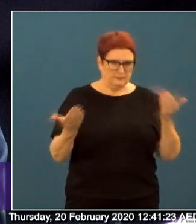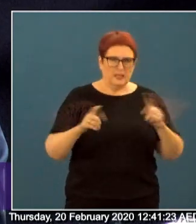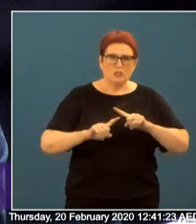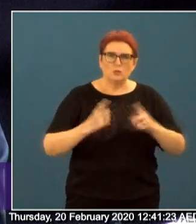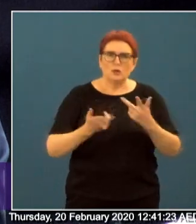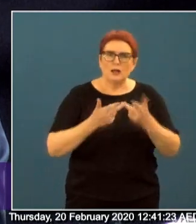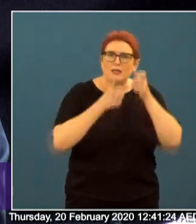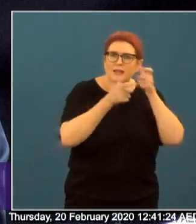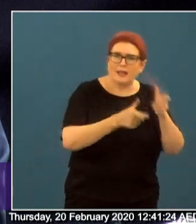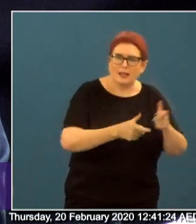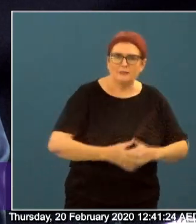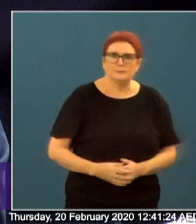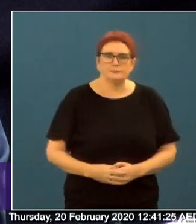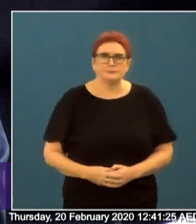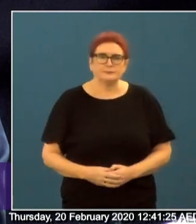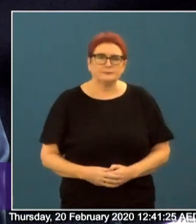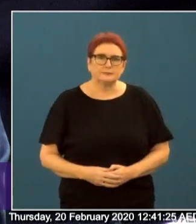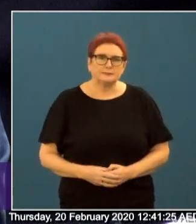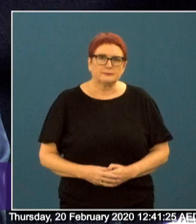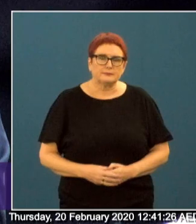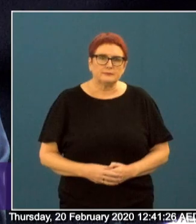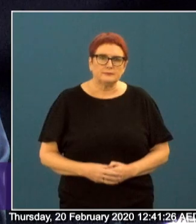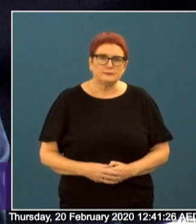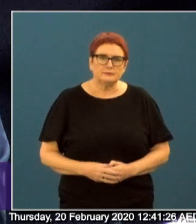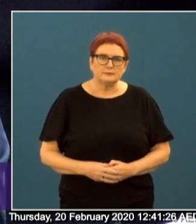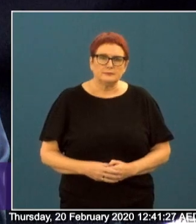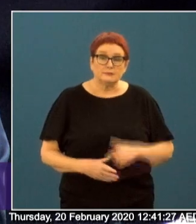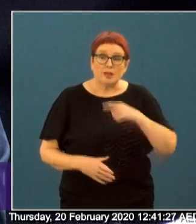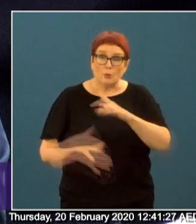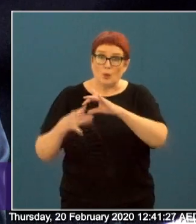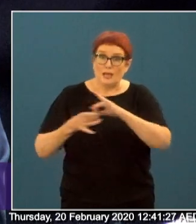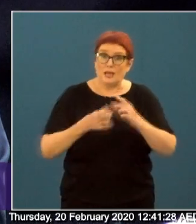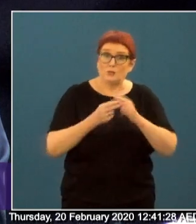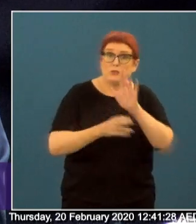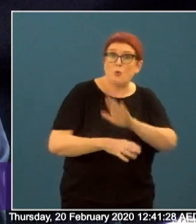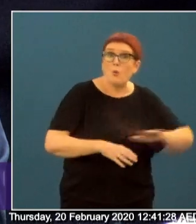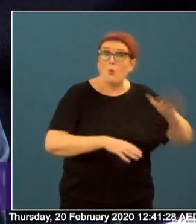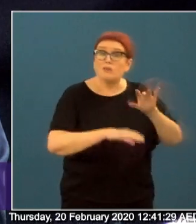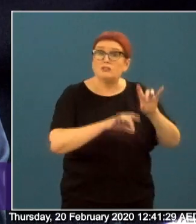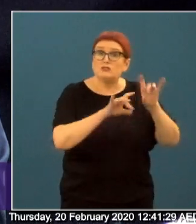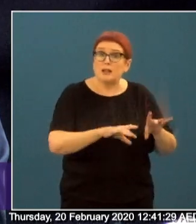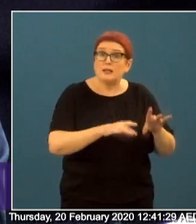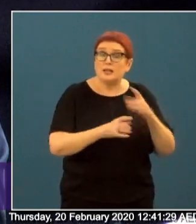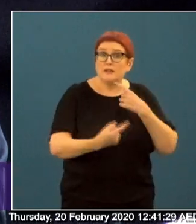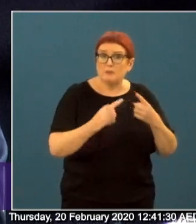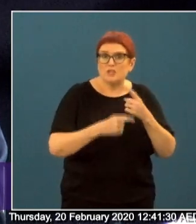which involved a complex linkage to Commonwealth data, PDS, MBS data, and our state system.